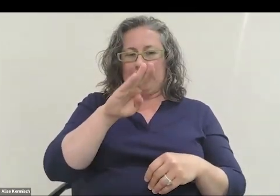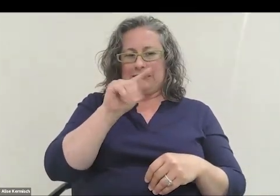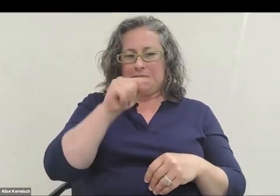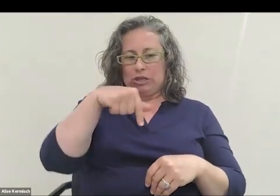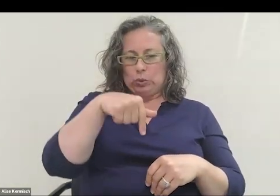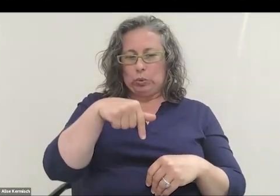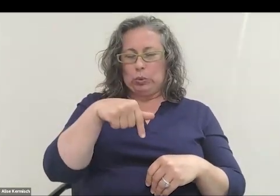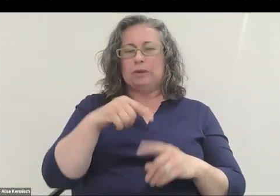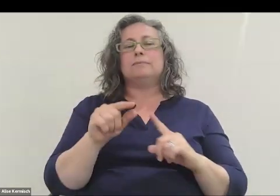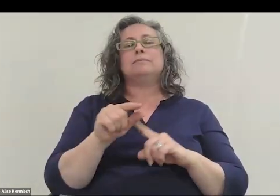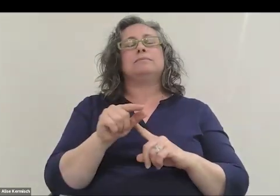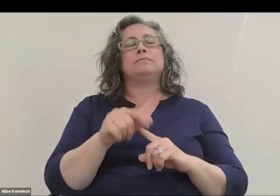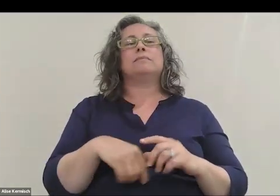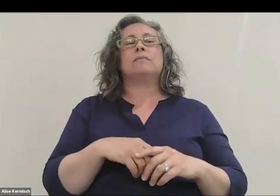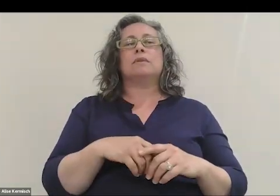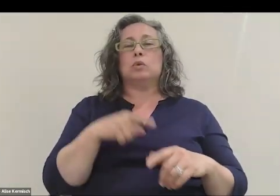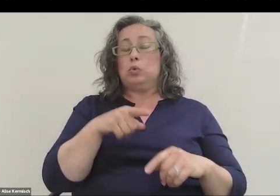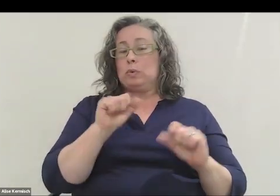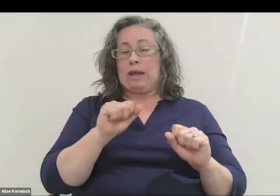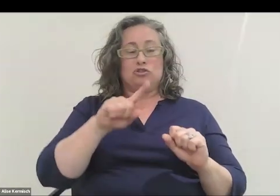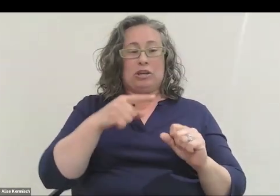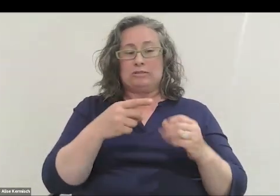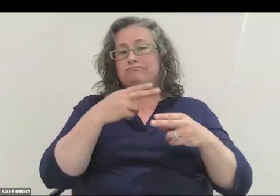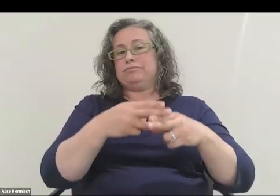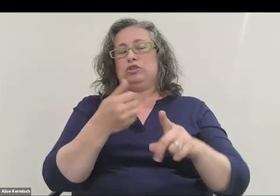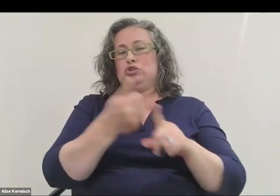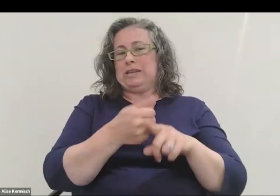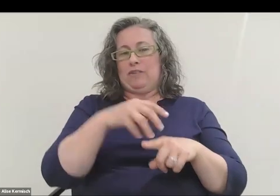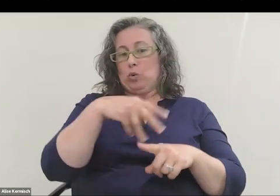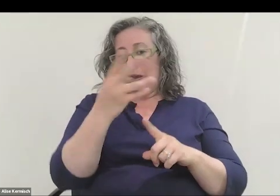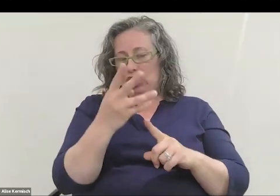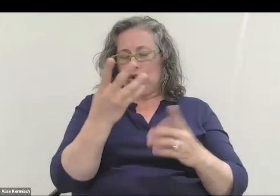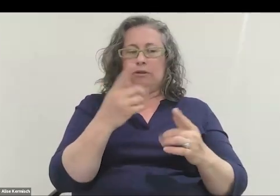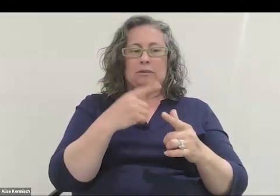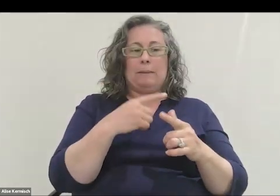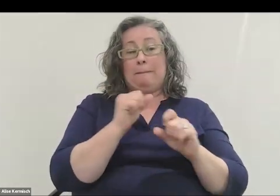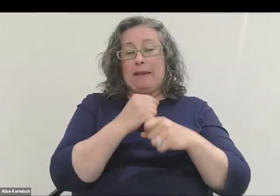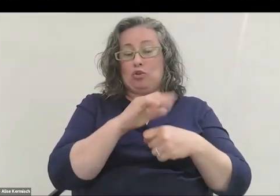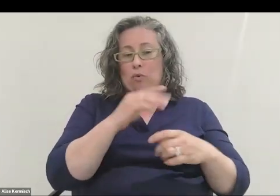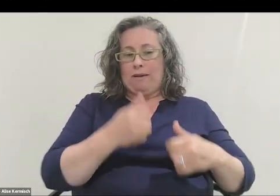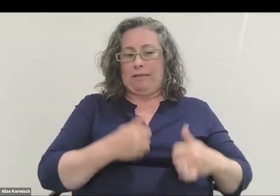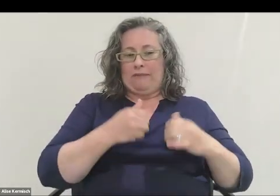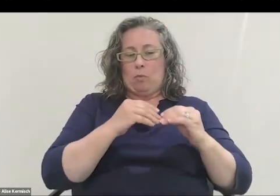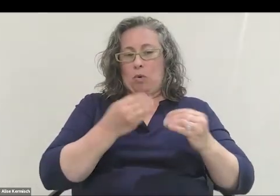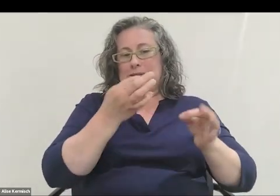but you don't necessarily have to pick between the other letters that you could just call yourself queer and simplify your life.